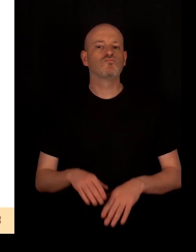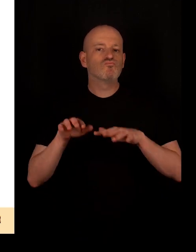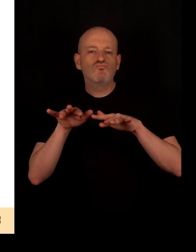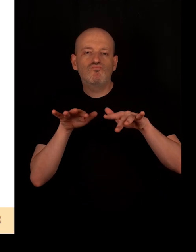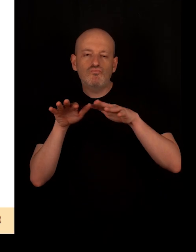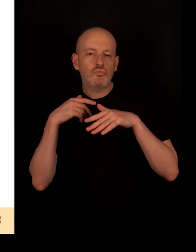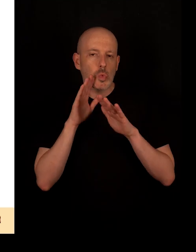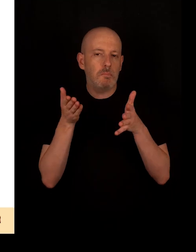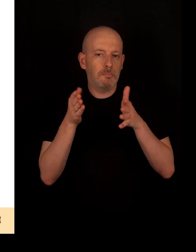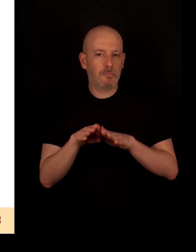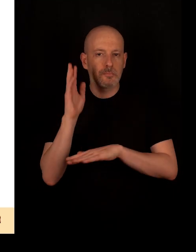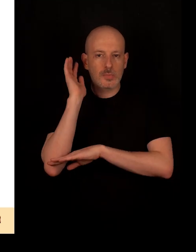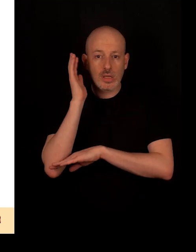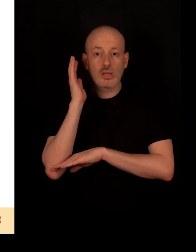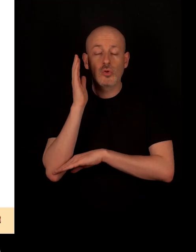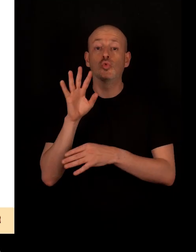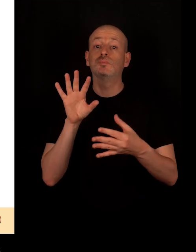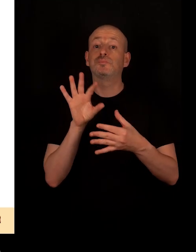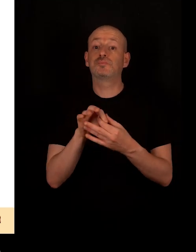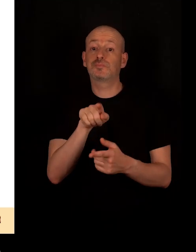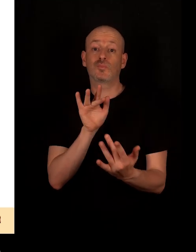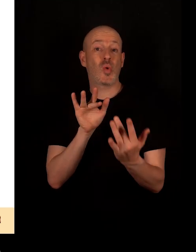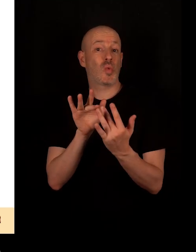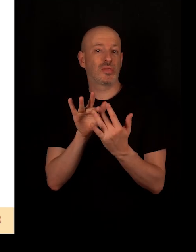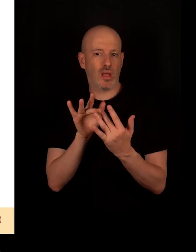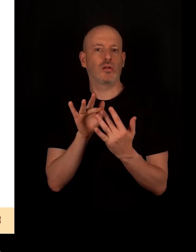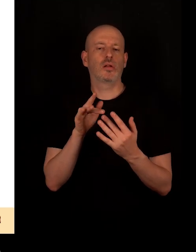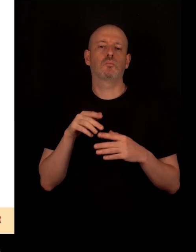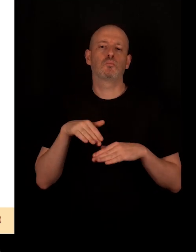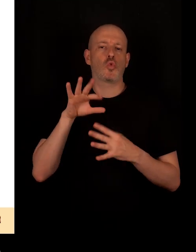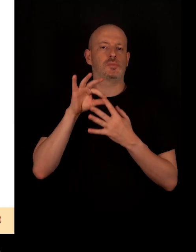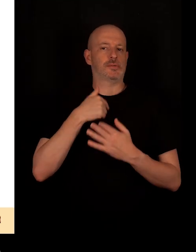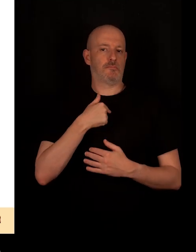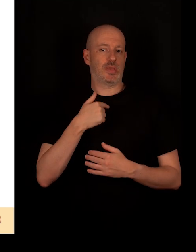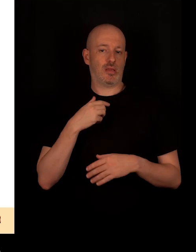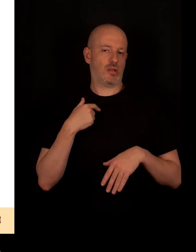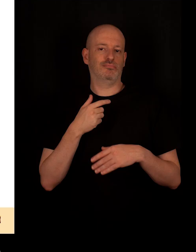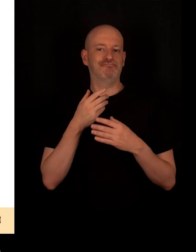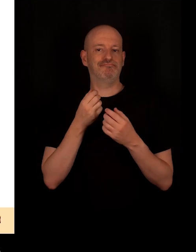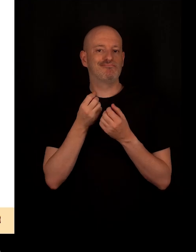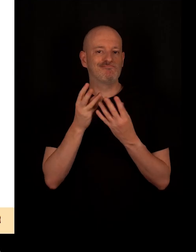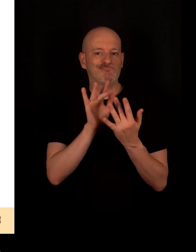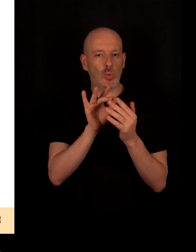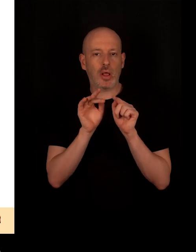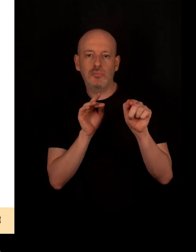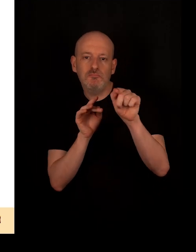And somewhere here, I will close this presentation. When it comes to contacting us, it will be mainly me. I was already in contact with